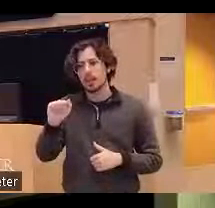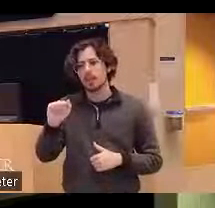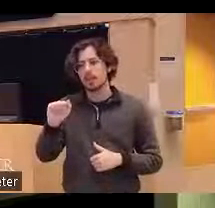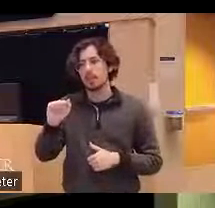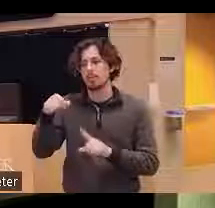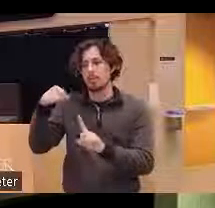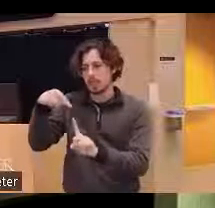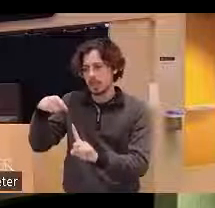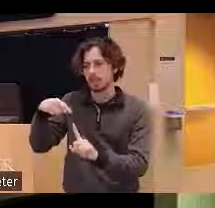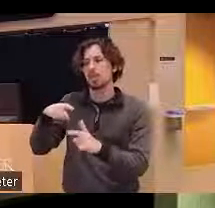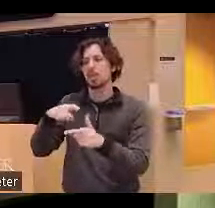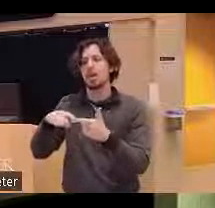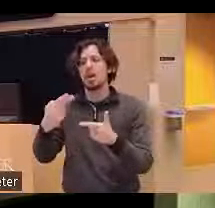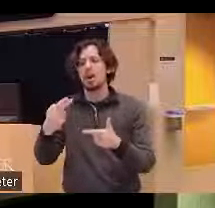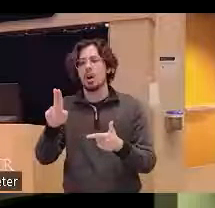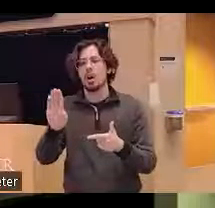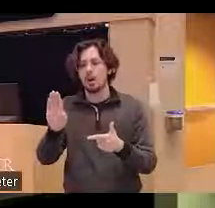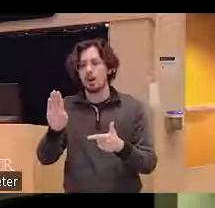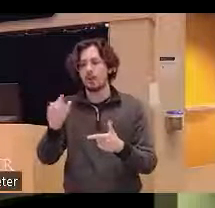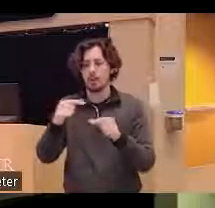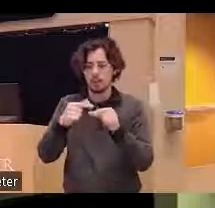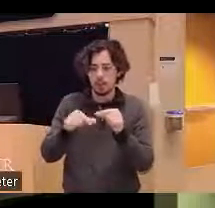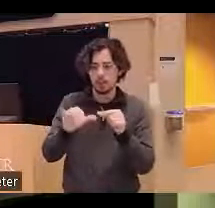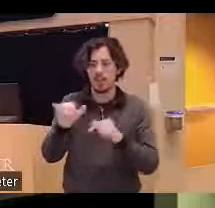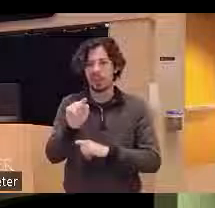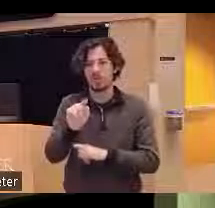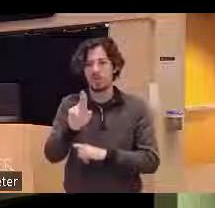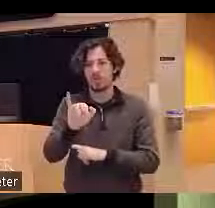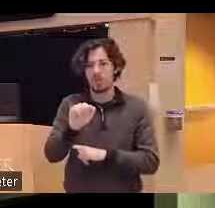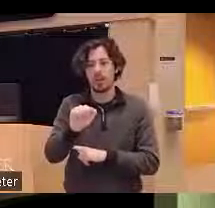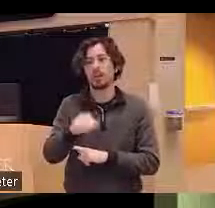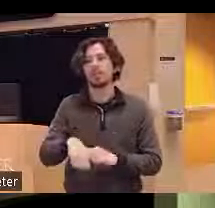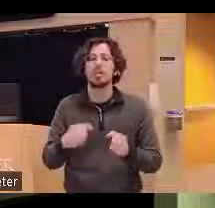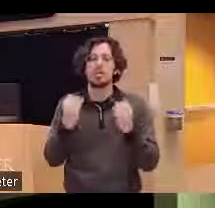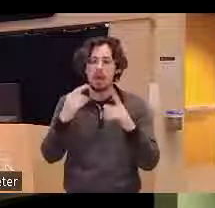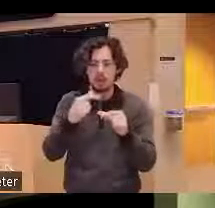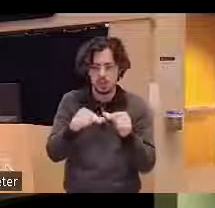you look at the Hub genes like Trio certain of the genes that really bring a lot of different